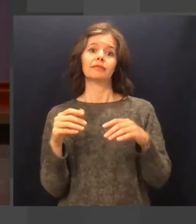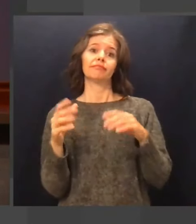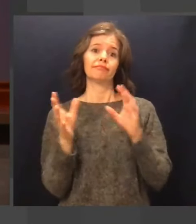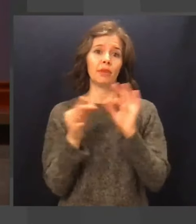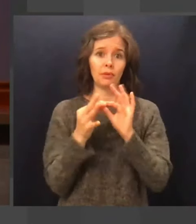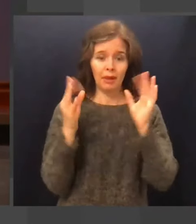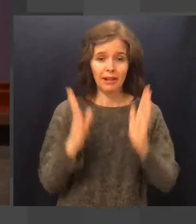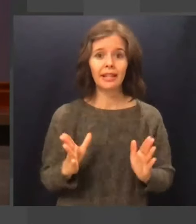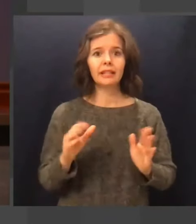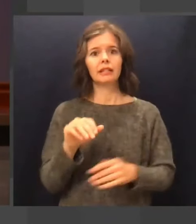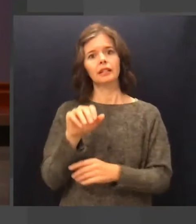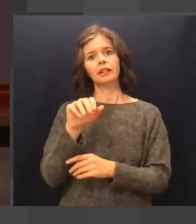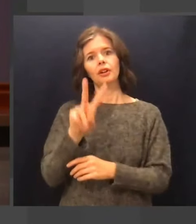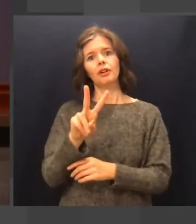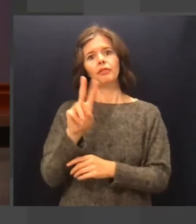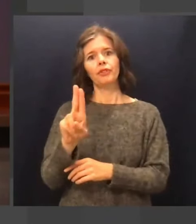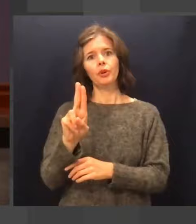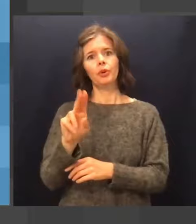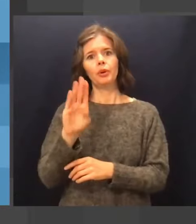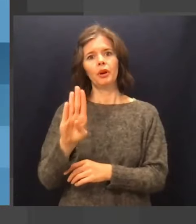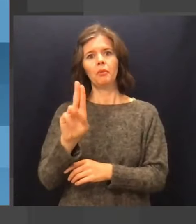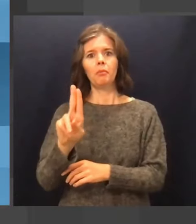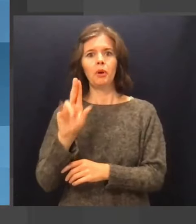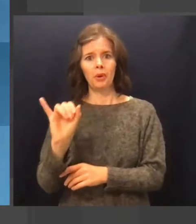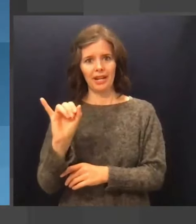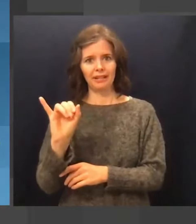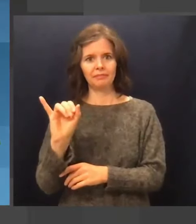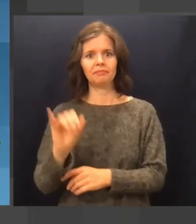LIVE CORRESPOND VUI BUI.